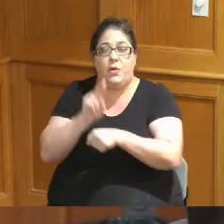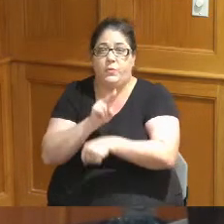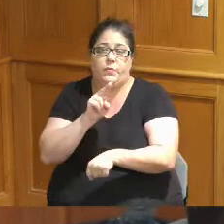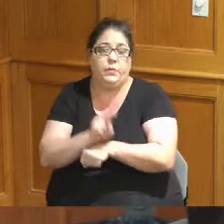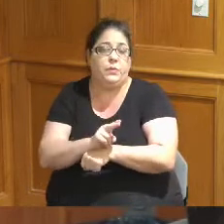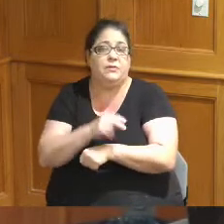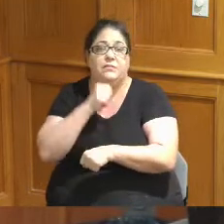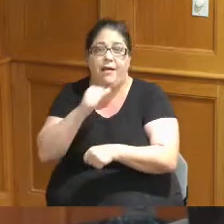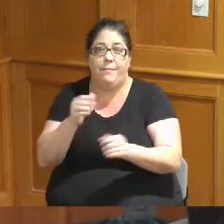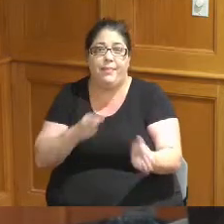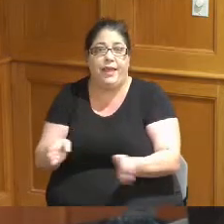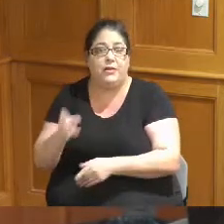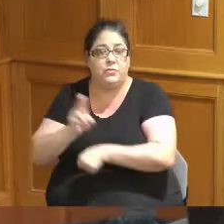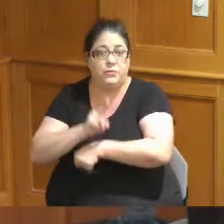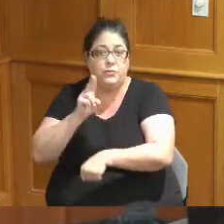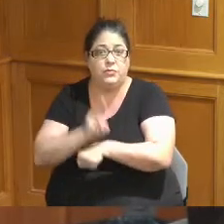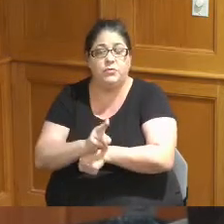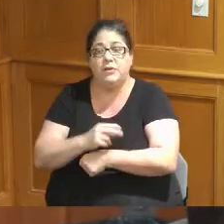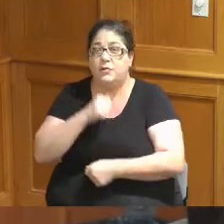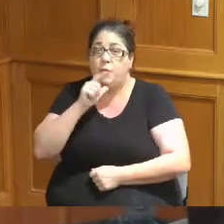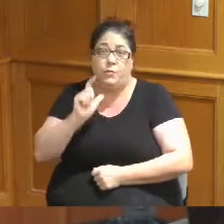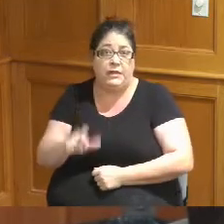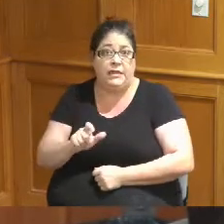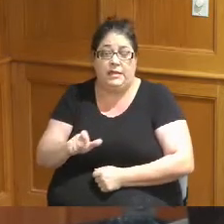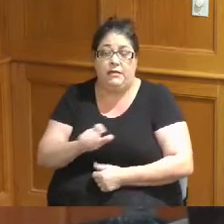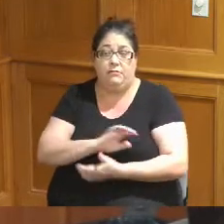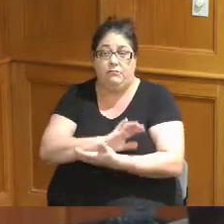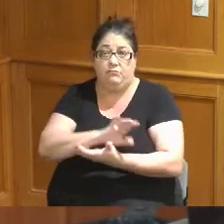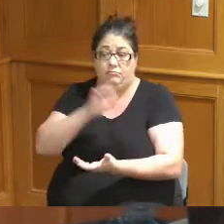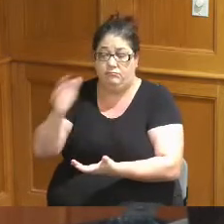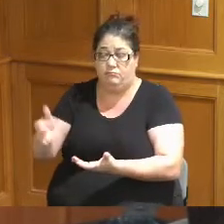have been determined at this point to be unnecessary Theory whether that be through